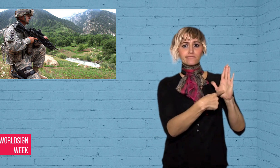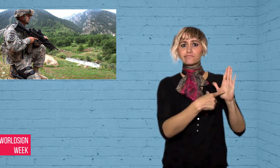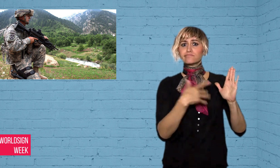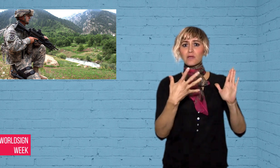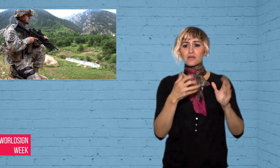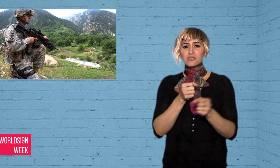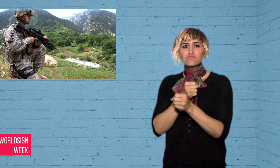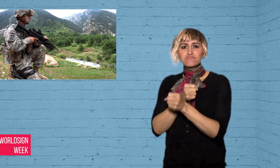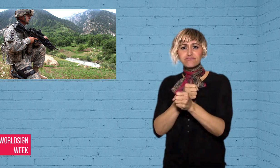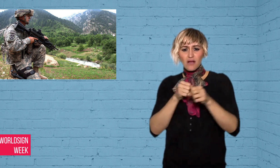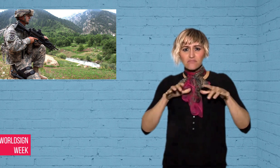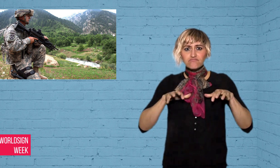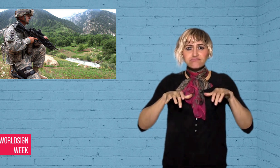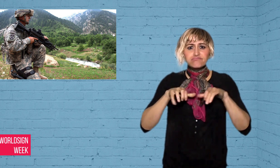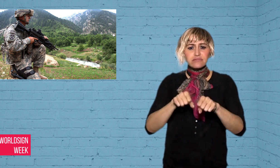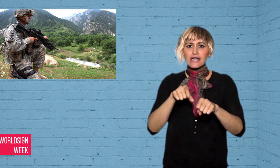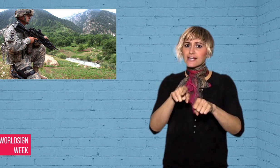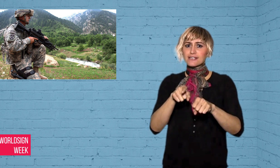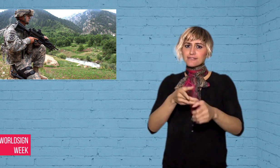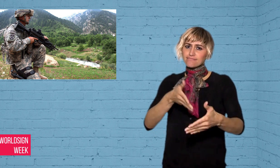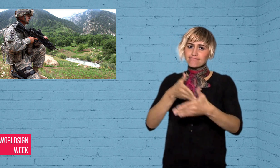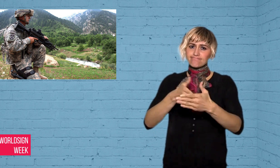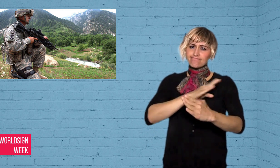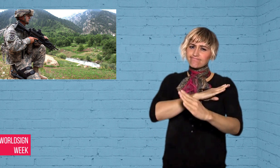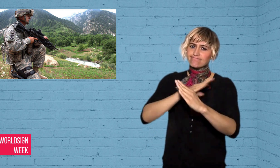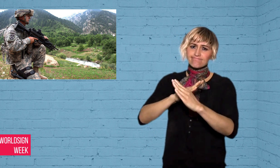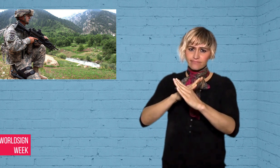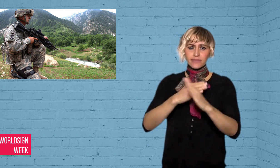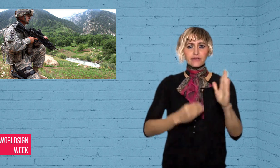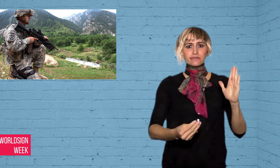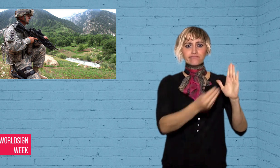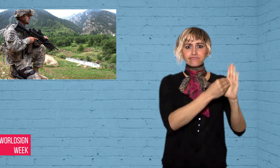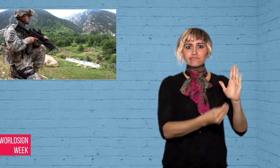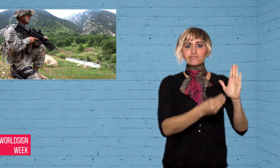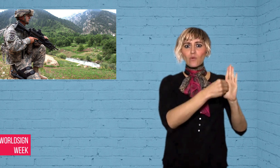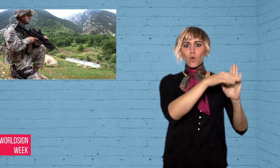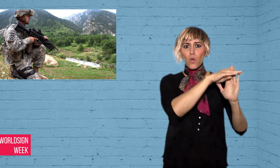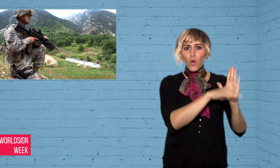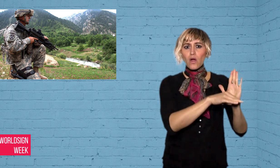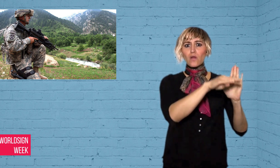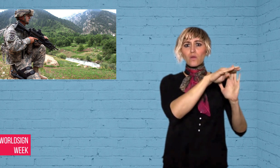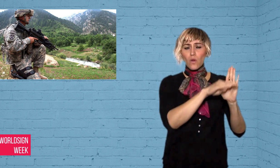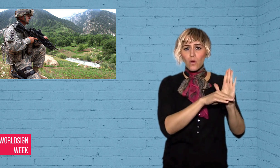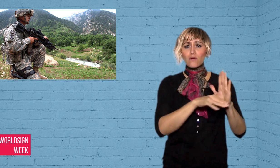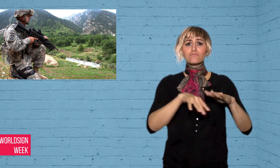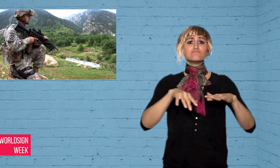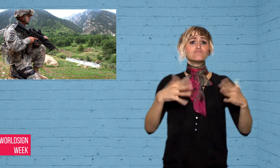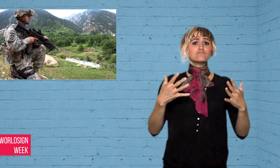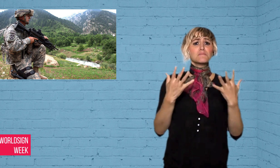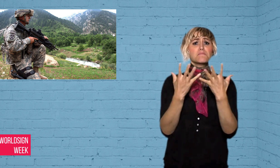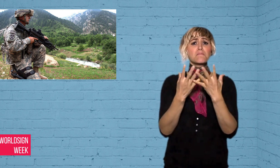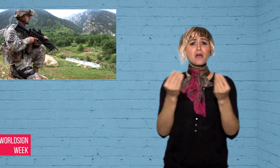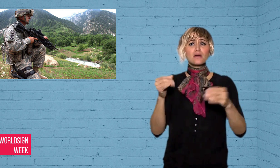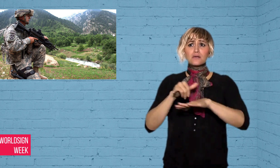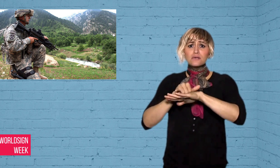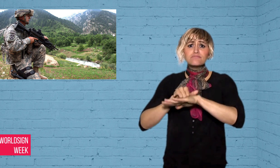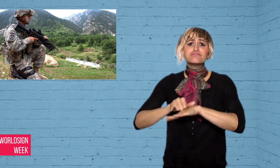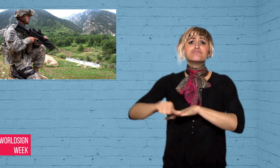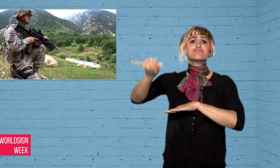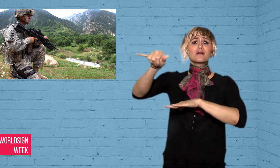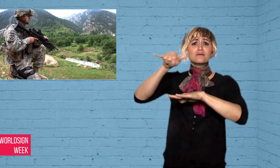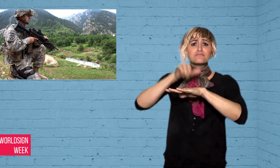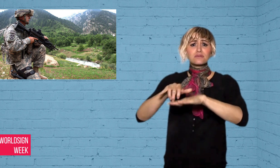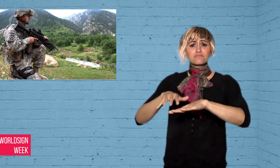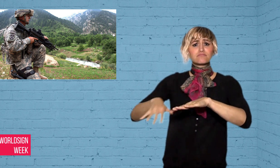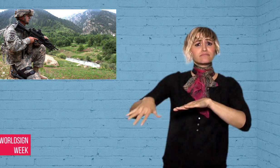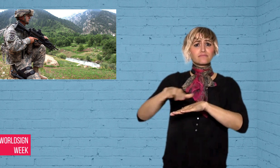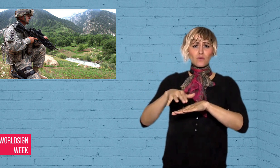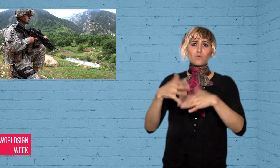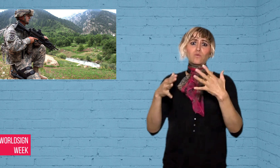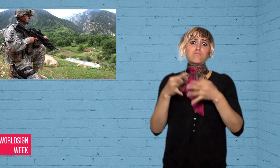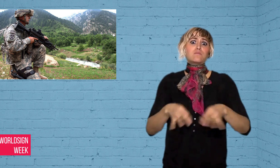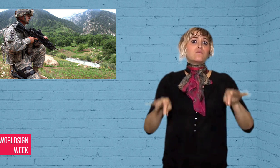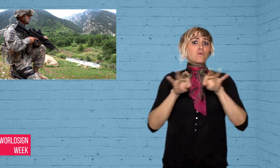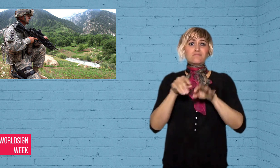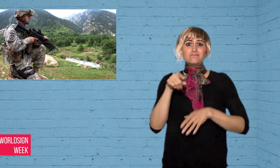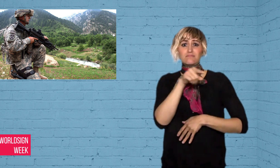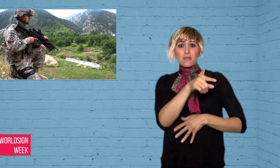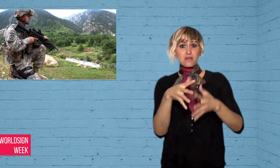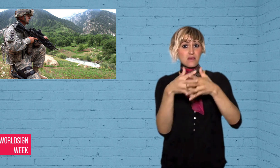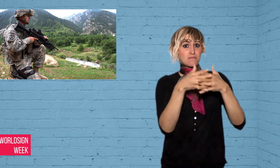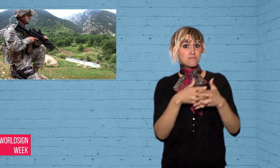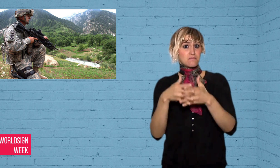many airports, especially in the US, became stricter